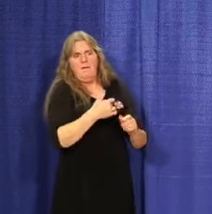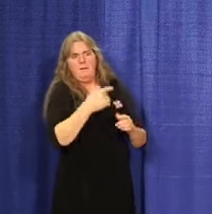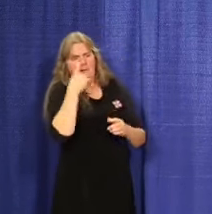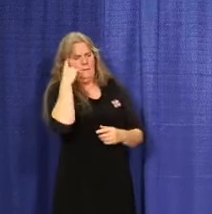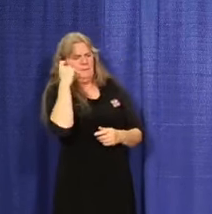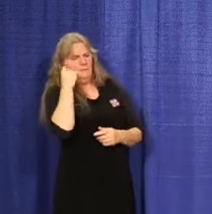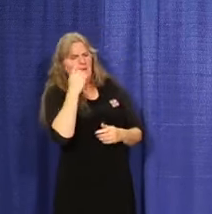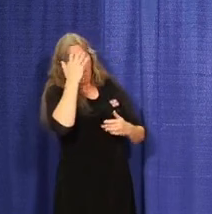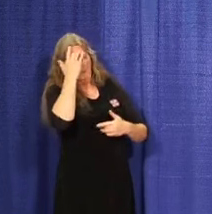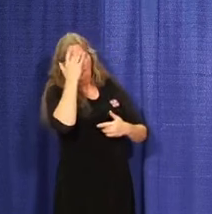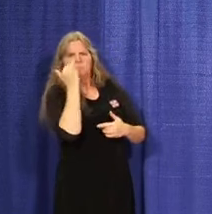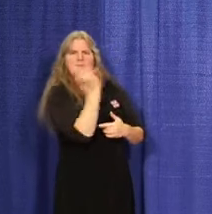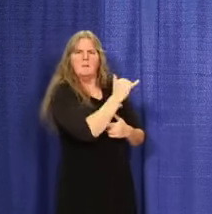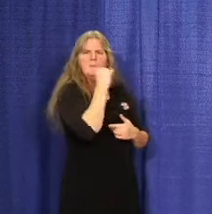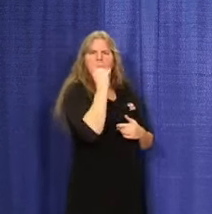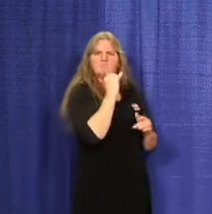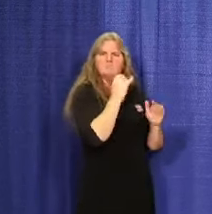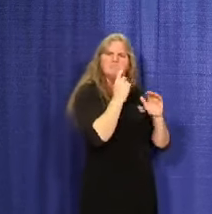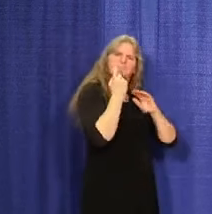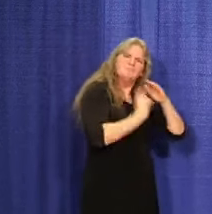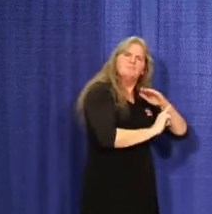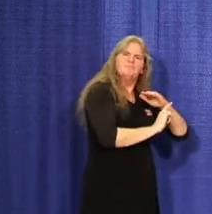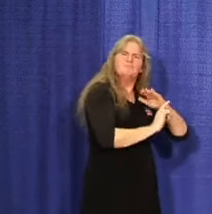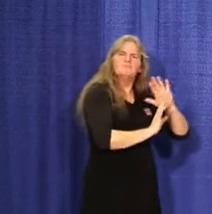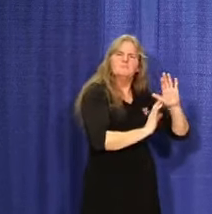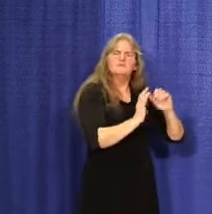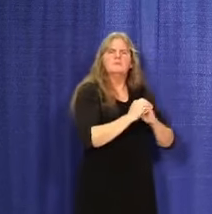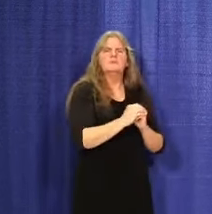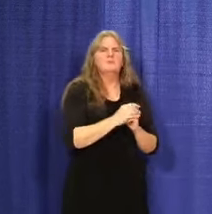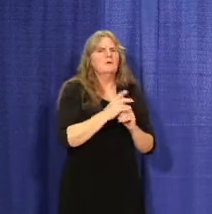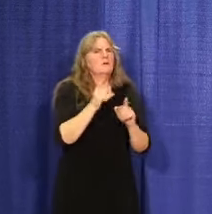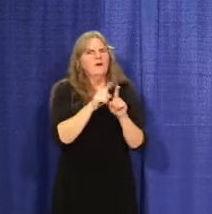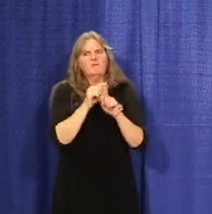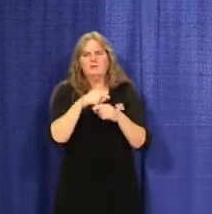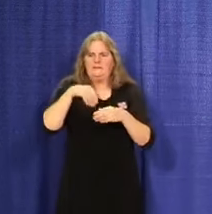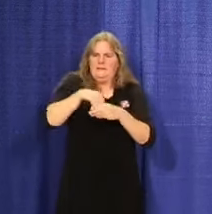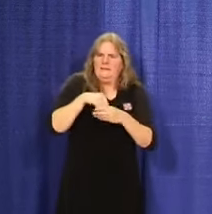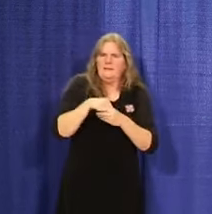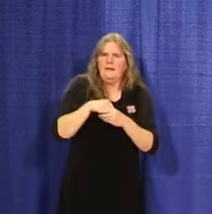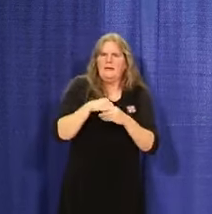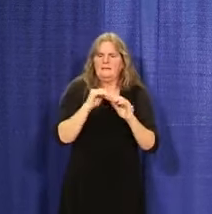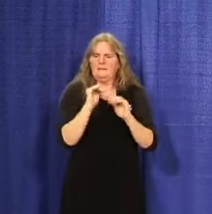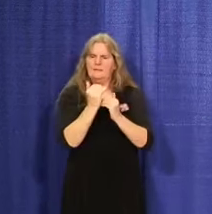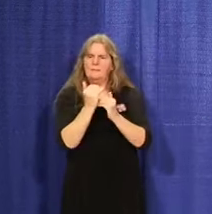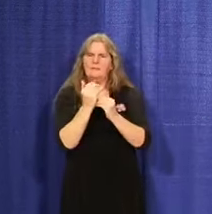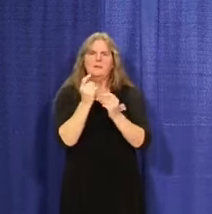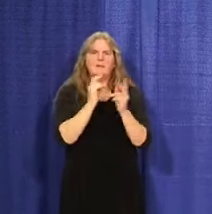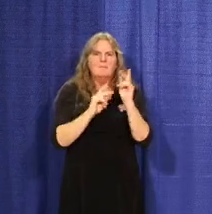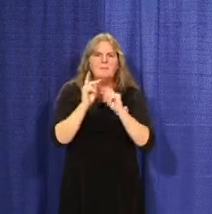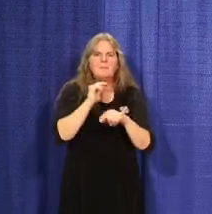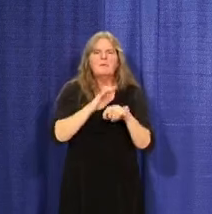indoors, observing the Safe Six, means that any time a case it does arrive into Yukon, the